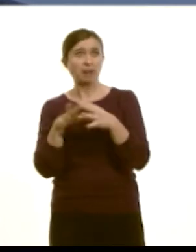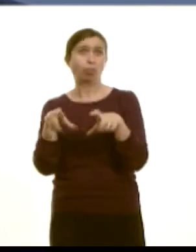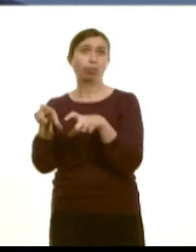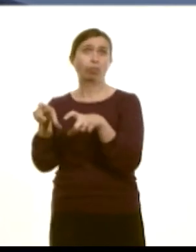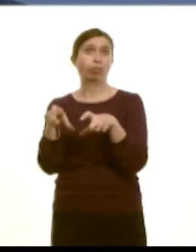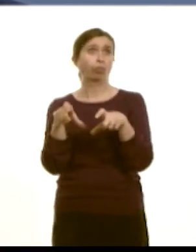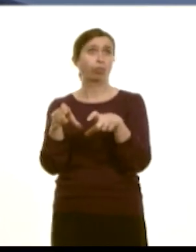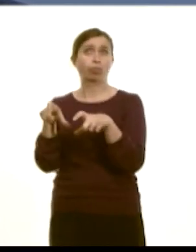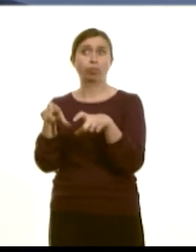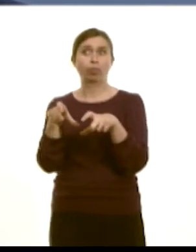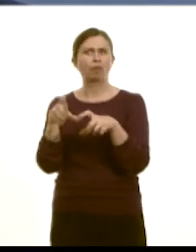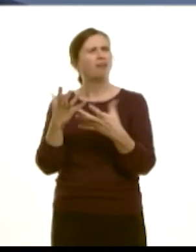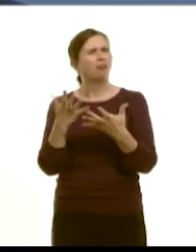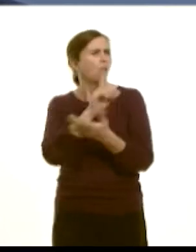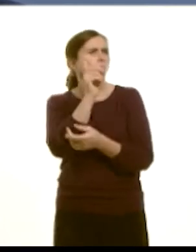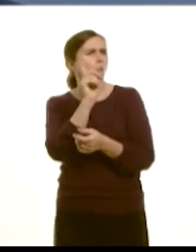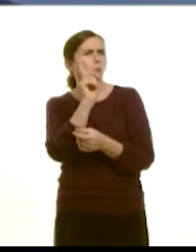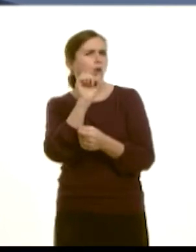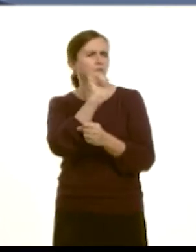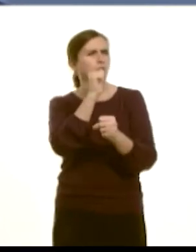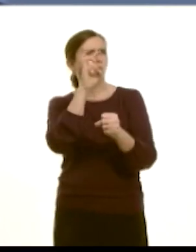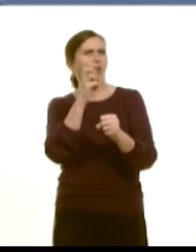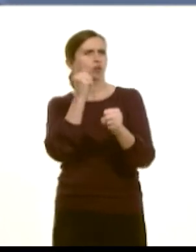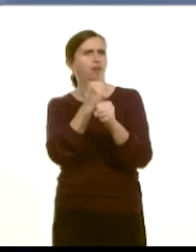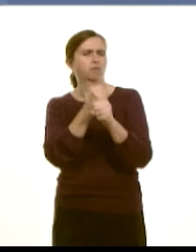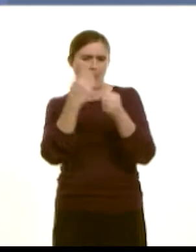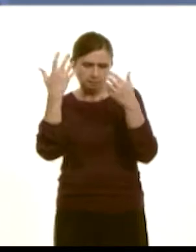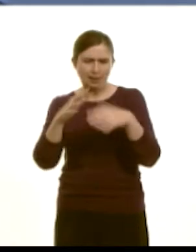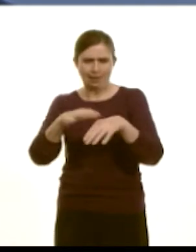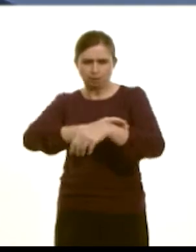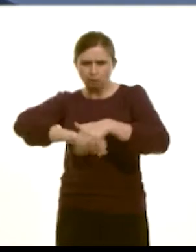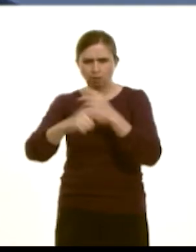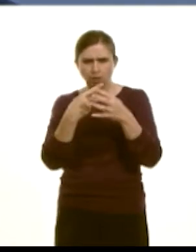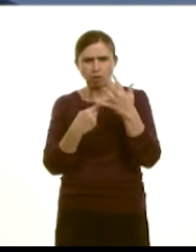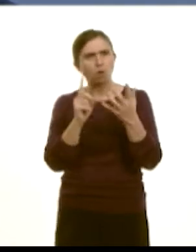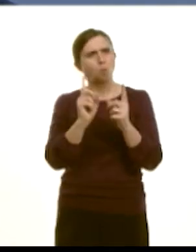What effort has the Welsh Government undertaken to address the childrenís commissionerís